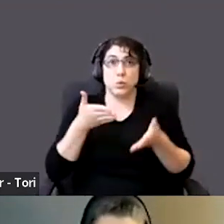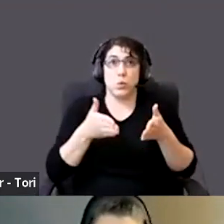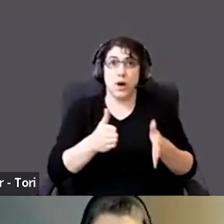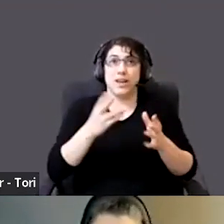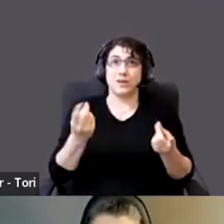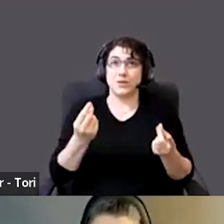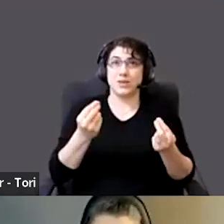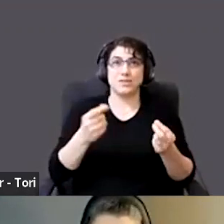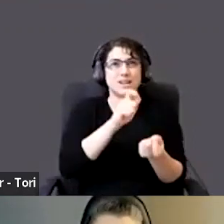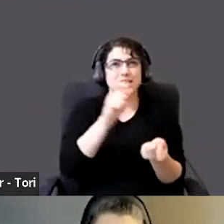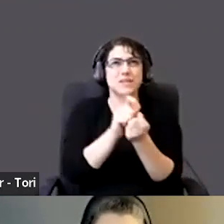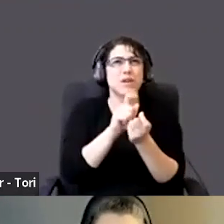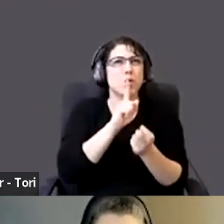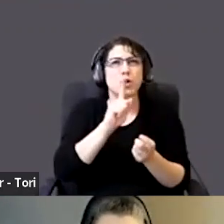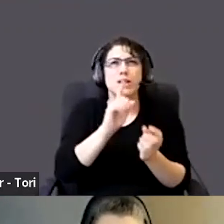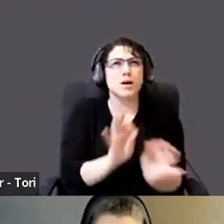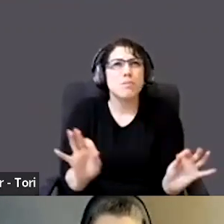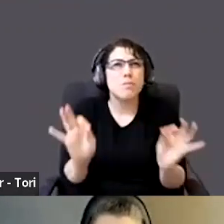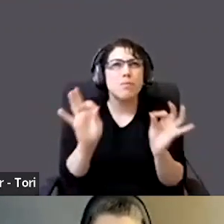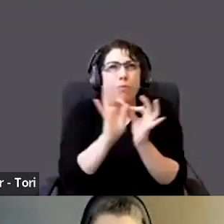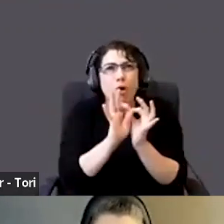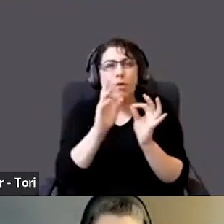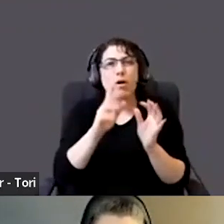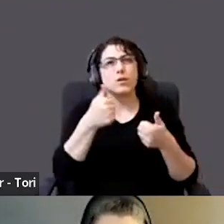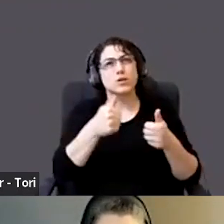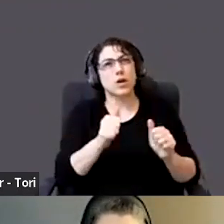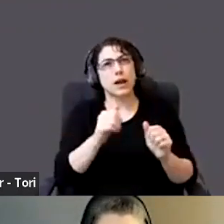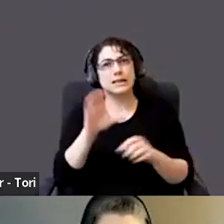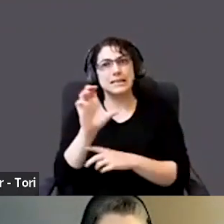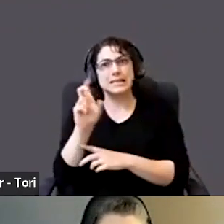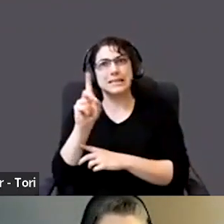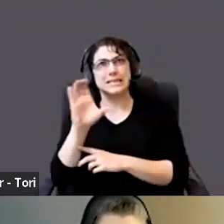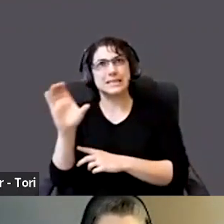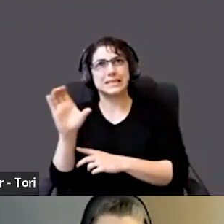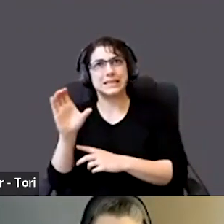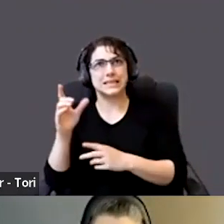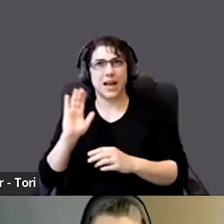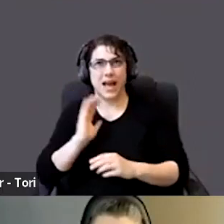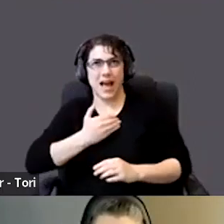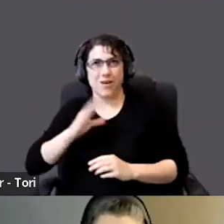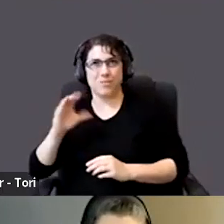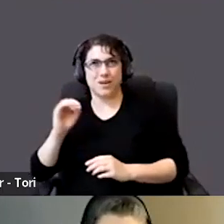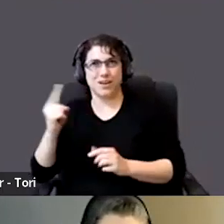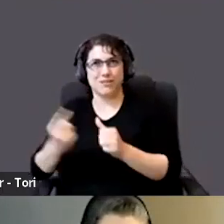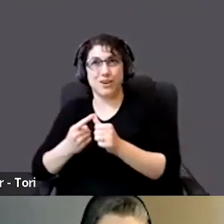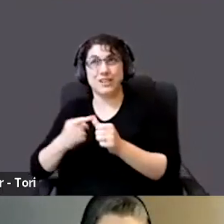It's very important." But we're trying to cover that in CDC fist to see what problems we have, and then send it to you kind